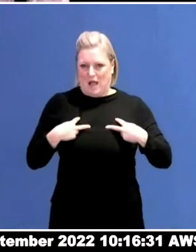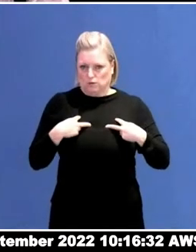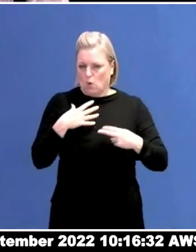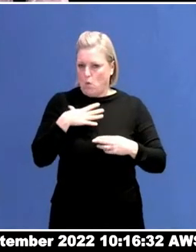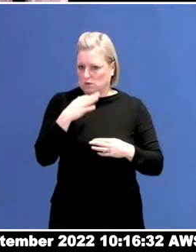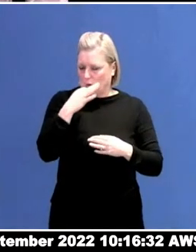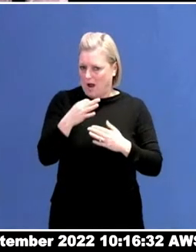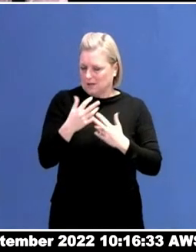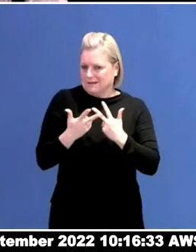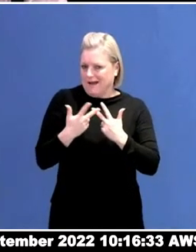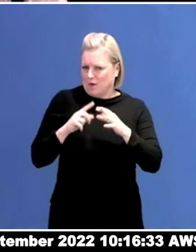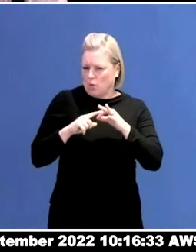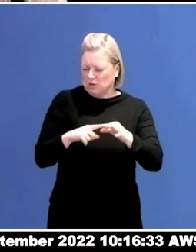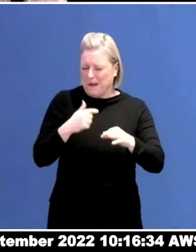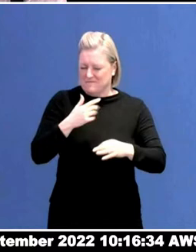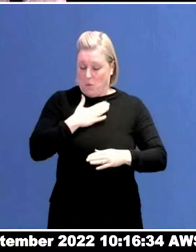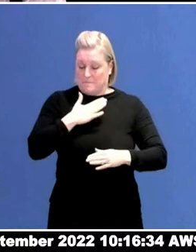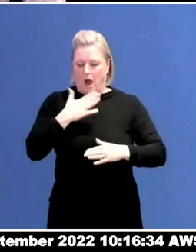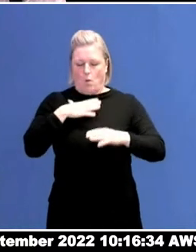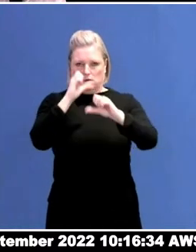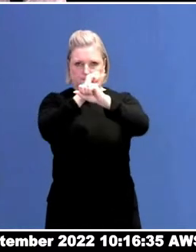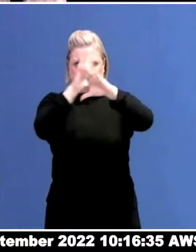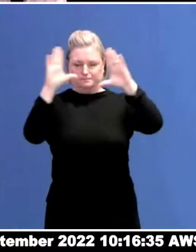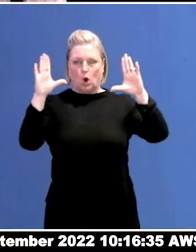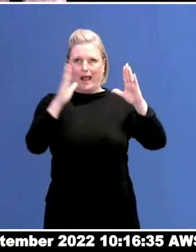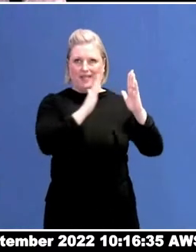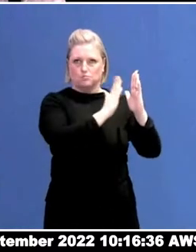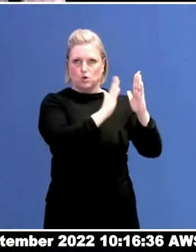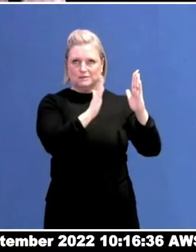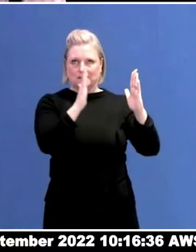just wanted to be clear as to which days we were talking about. Thank you. TERRY: Yes, sure.